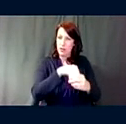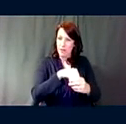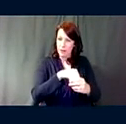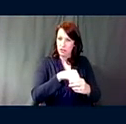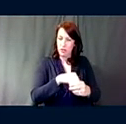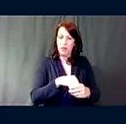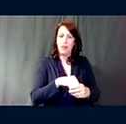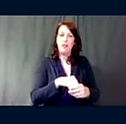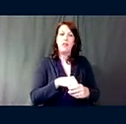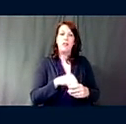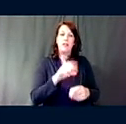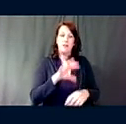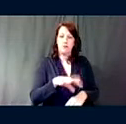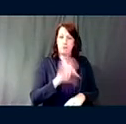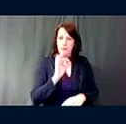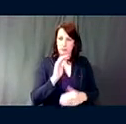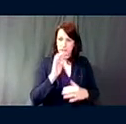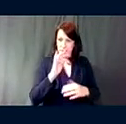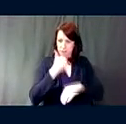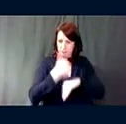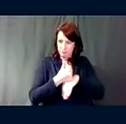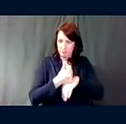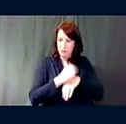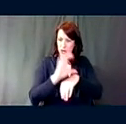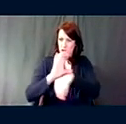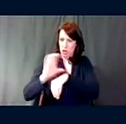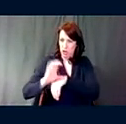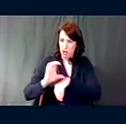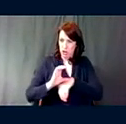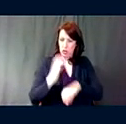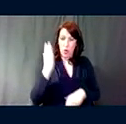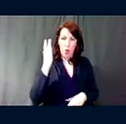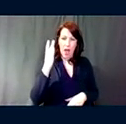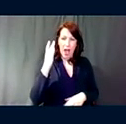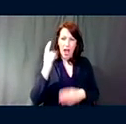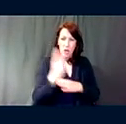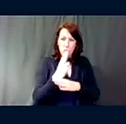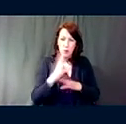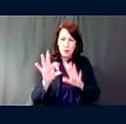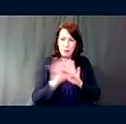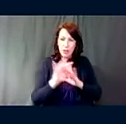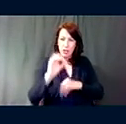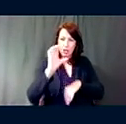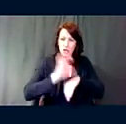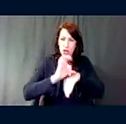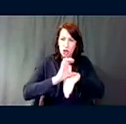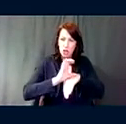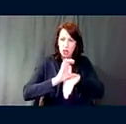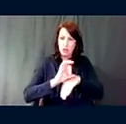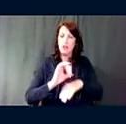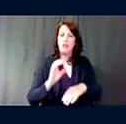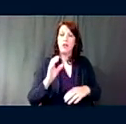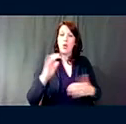FOR INTERVENTION, AND WE LOCATED THIS INTERVENTION AGAIN IN CHURCHES. NOW, WHY DO WE USE CHURCHES? WE